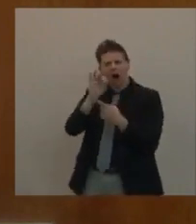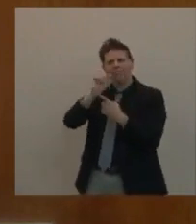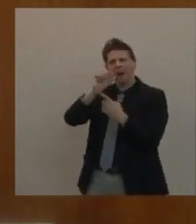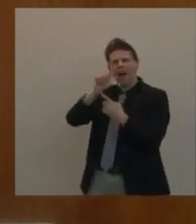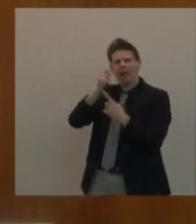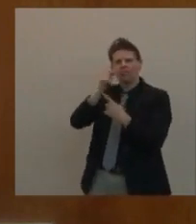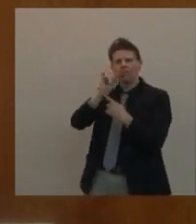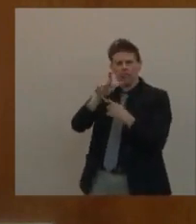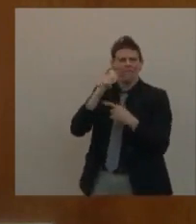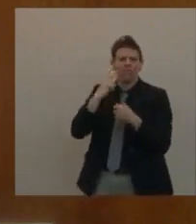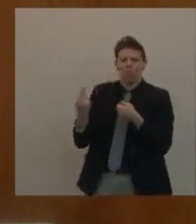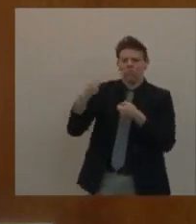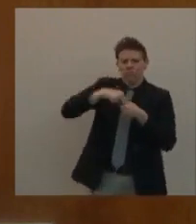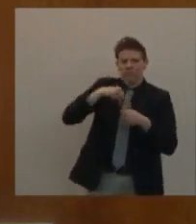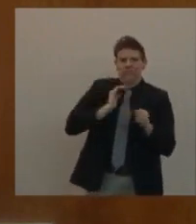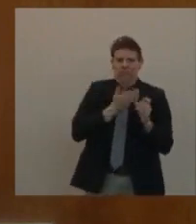I HAVE SOME OTHER THINGS TODAY.